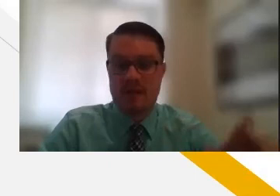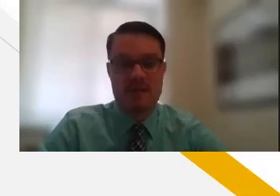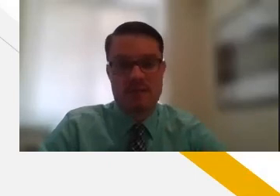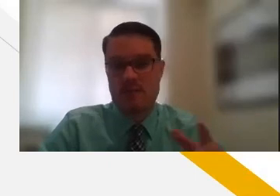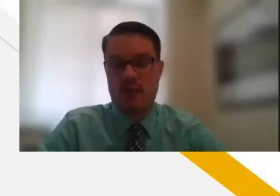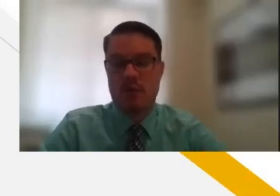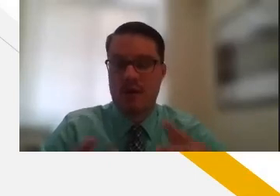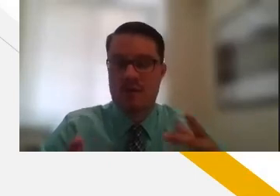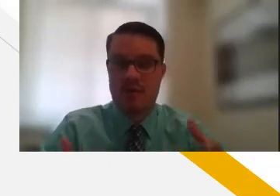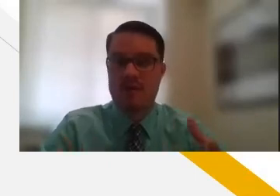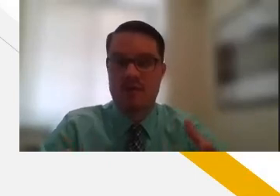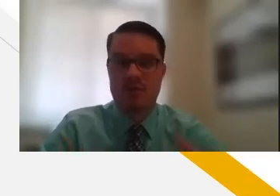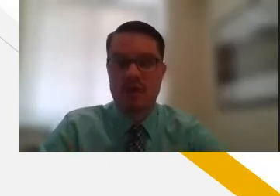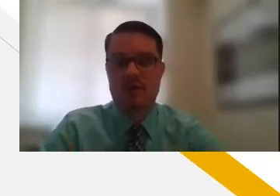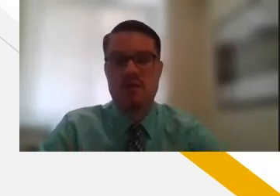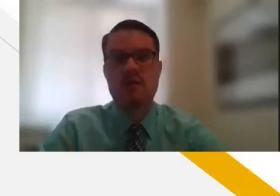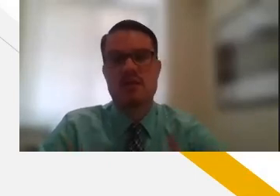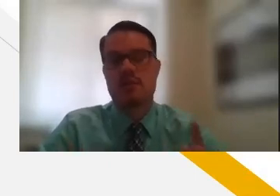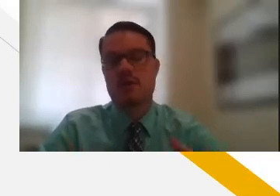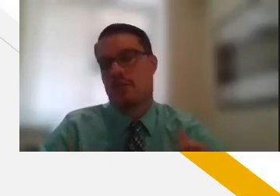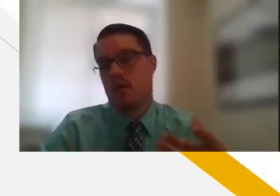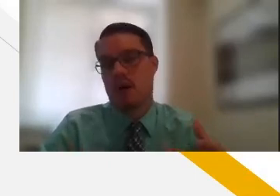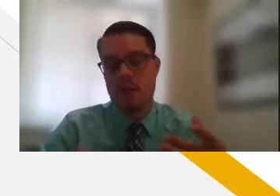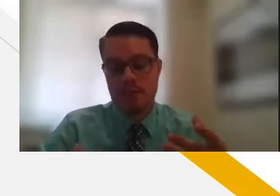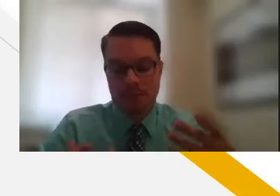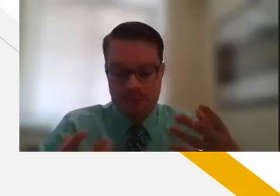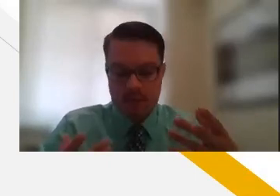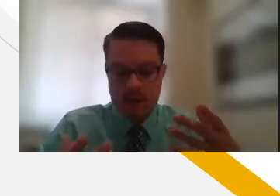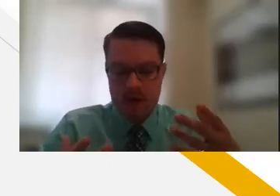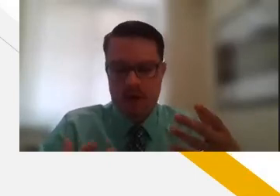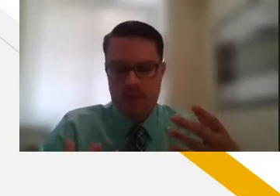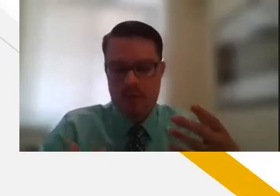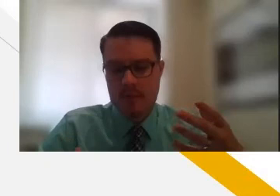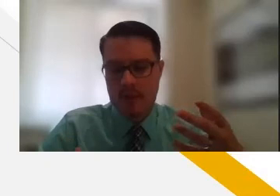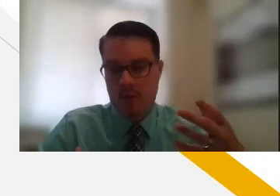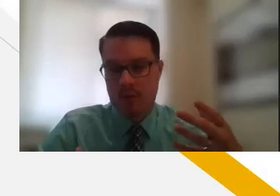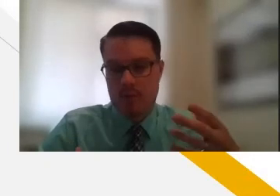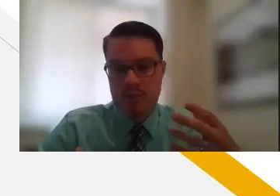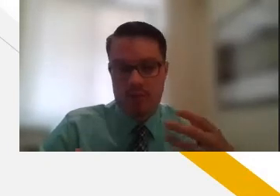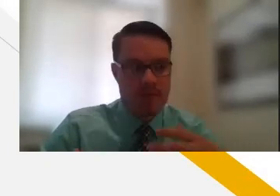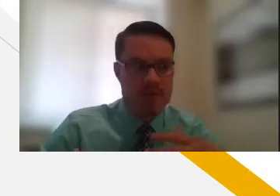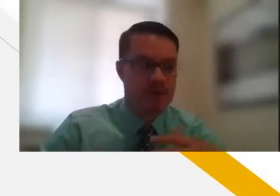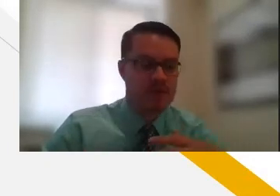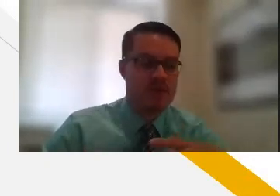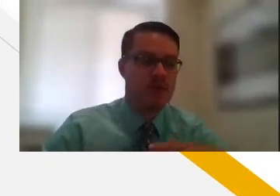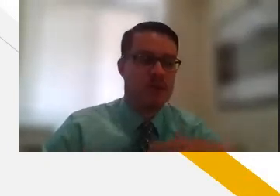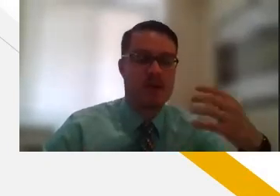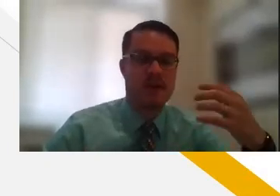and this is probably the biggest grouping of students that I'm gonna talk about where maybe they're just better